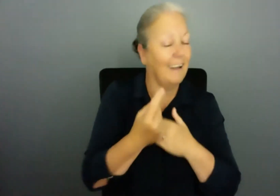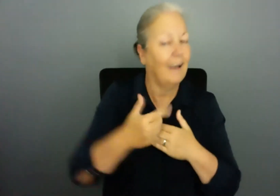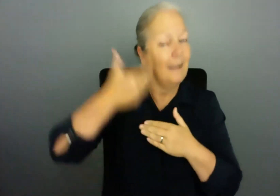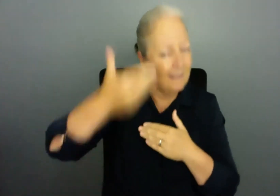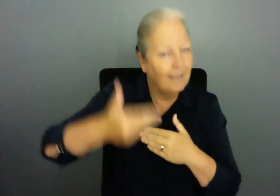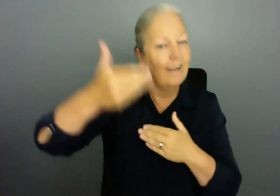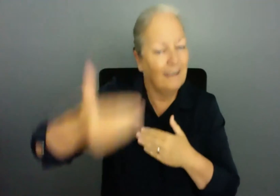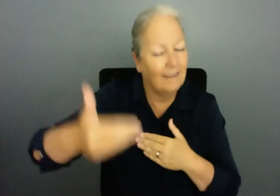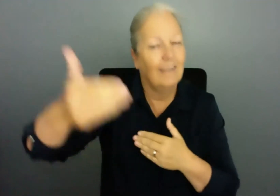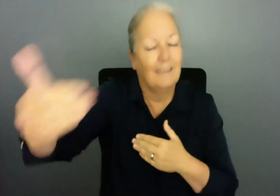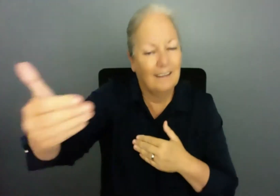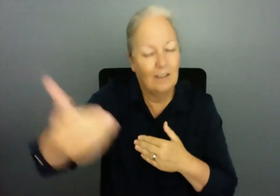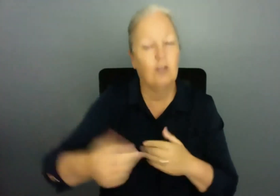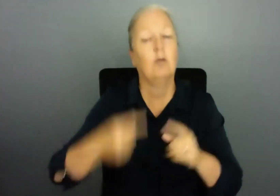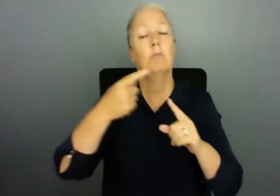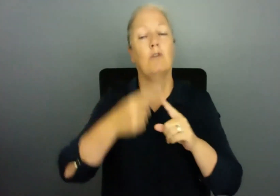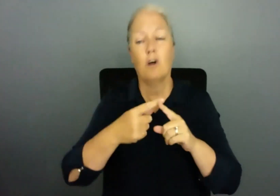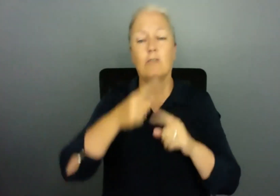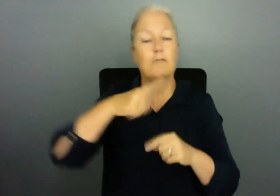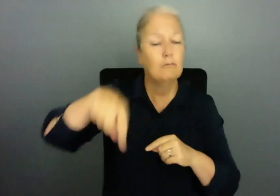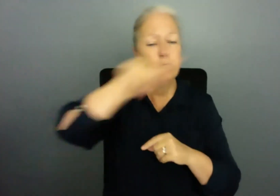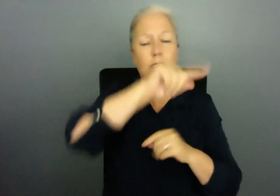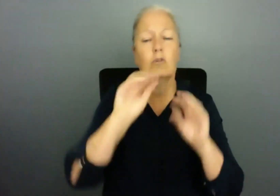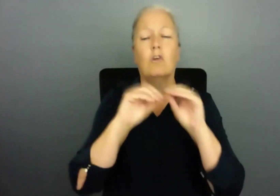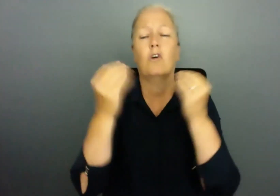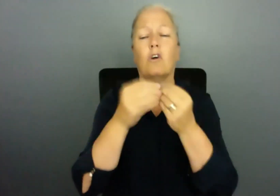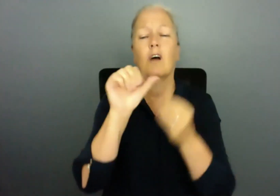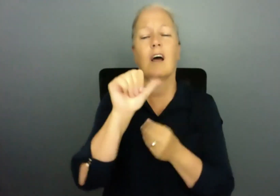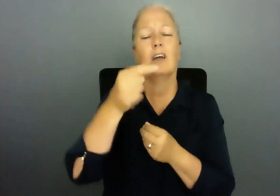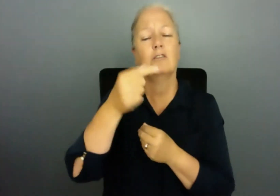the agency representatives here to really try and work to really ensure that they work with